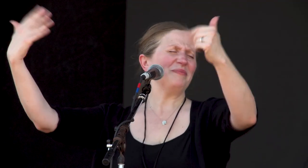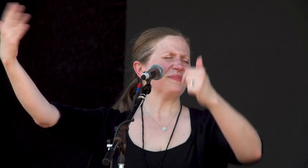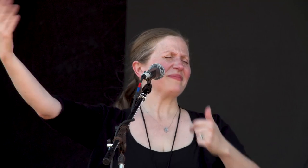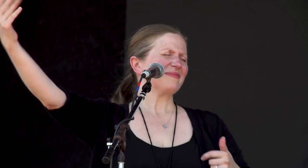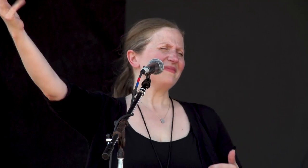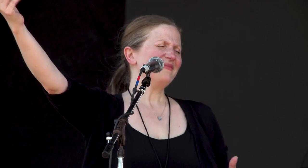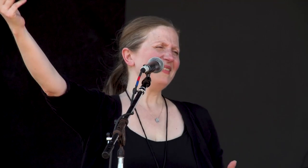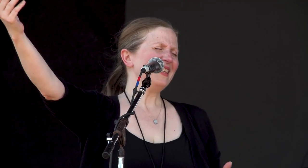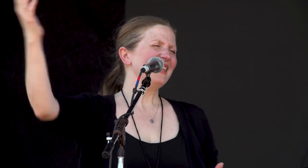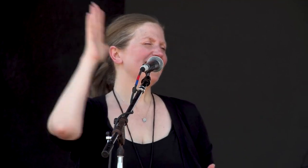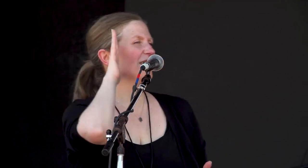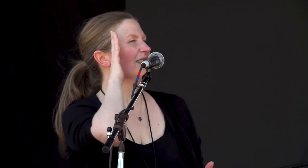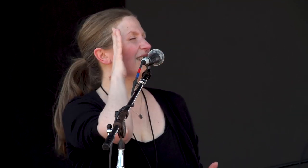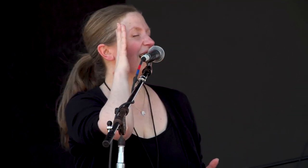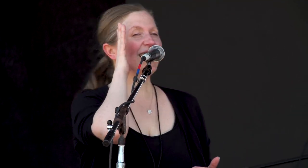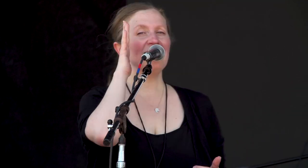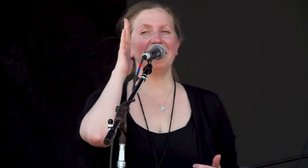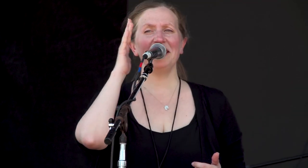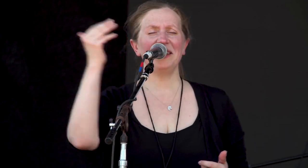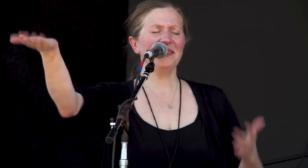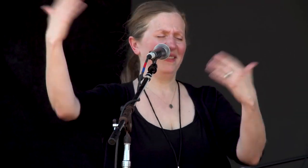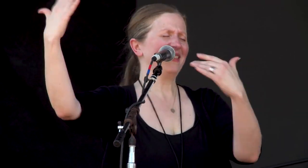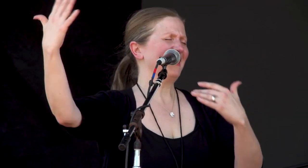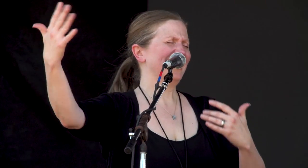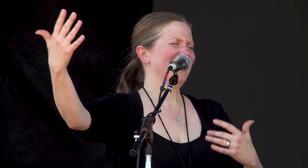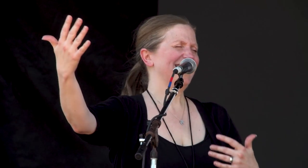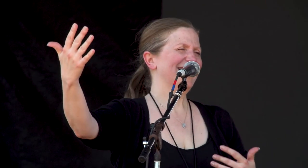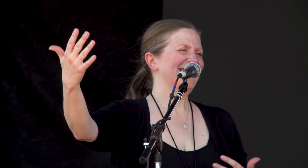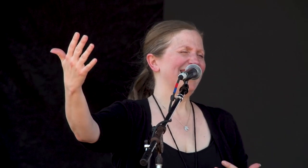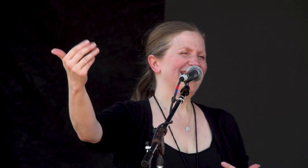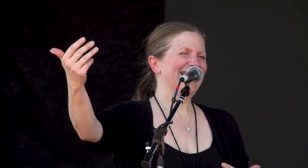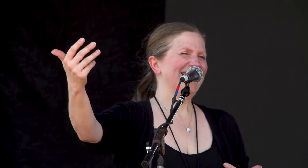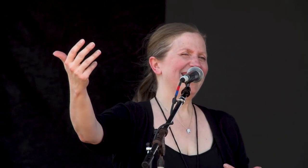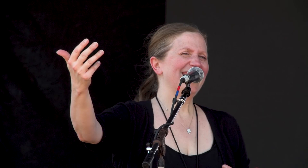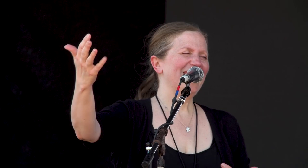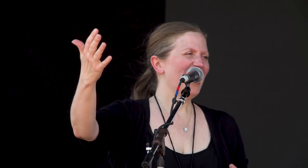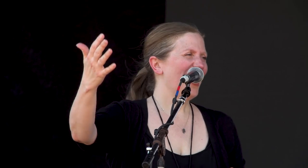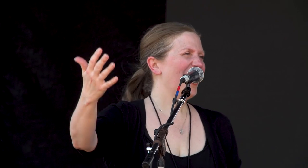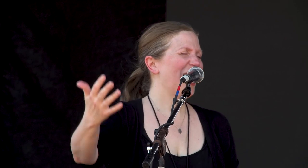Audience: Chik, chik, chik, chik! I cannot hear you! Daniel: I couldn't hear you either! There it is.